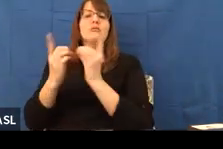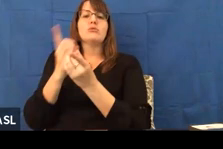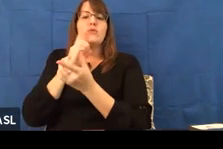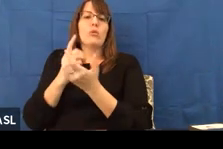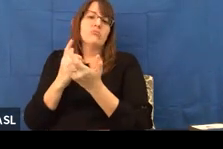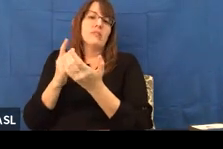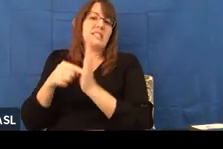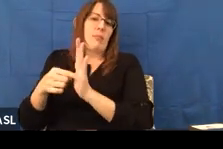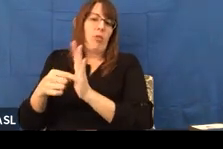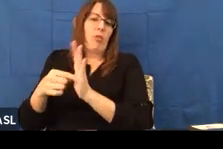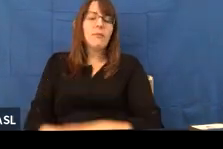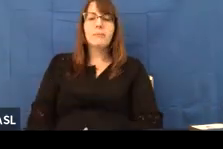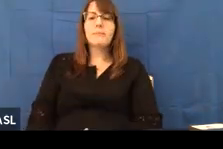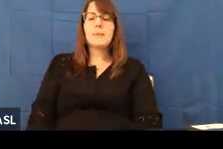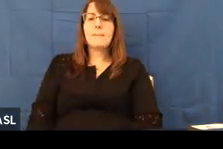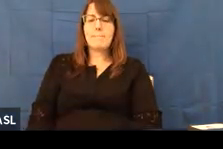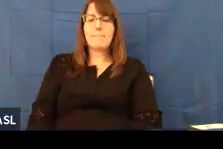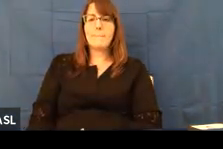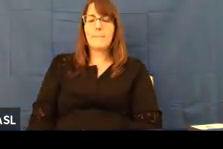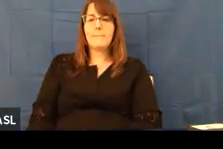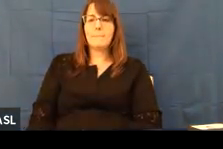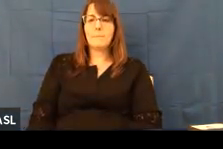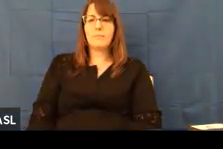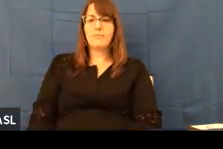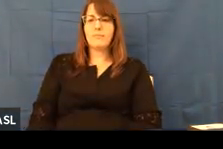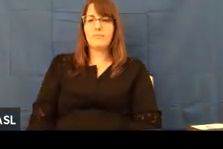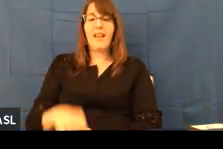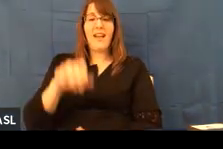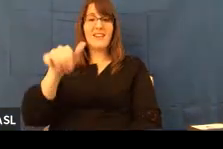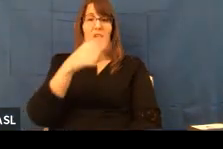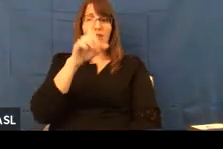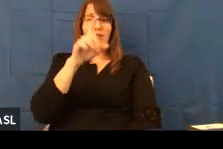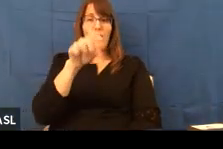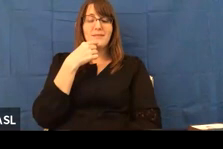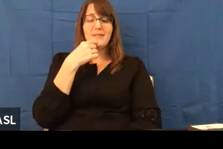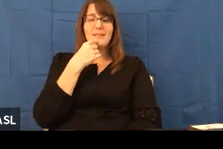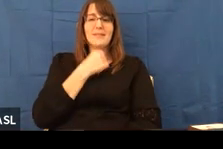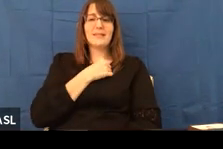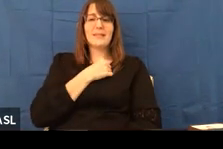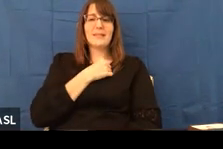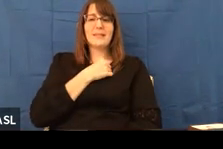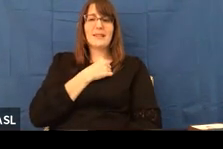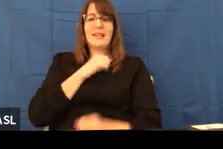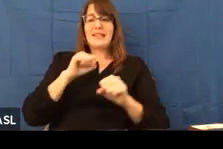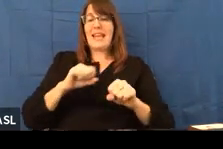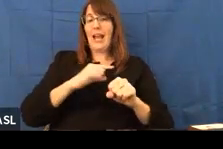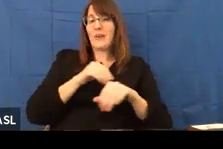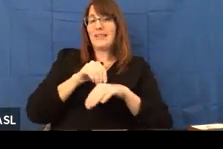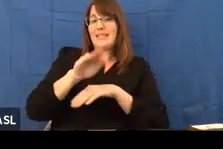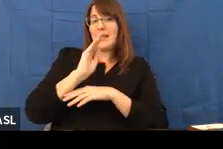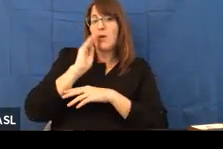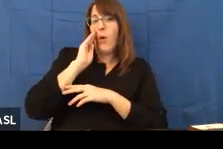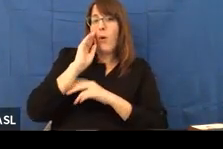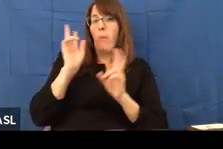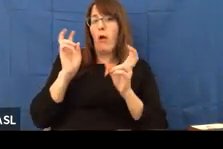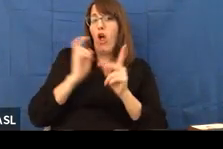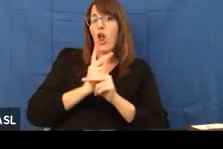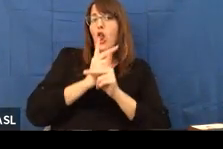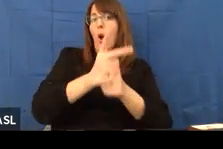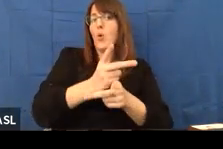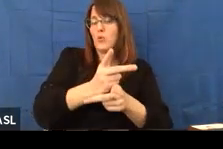Allison Frenzel : One of the questions that's come in is can we use our send home as loaner equipment to our CD, he